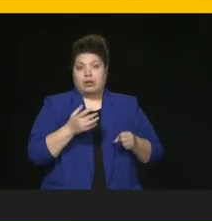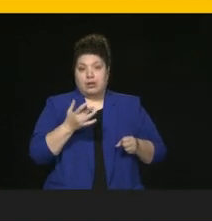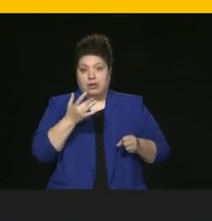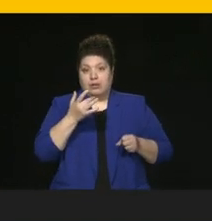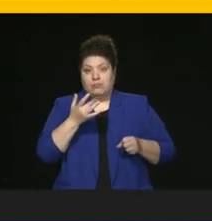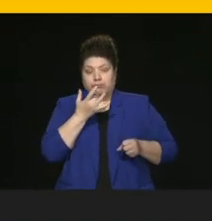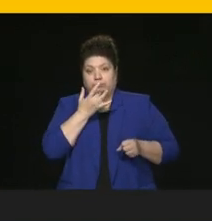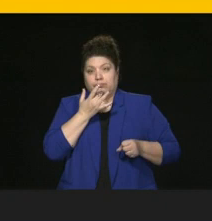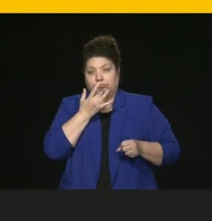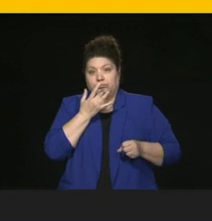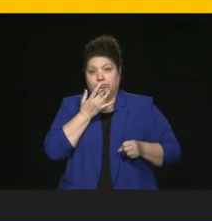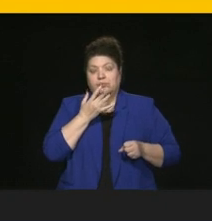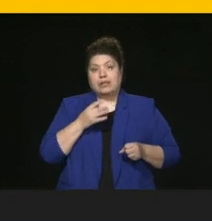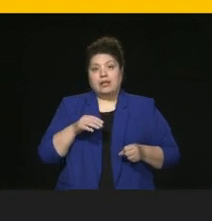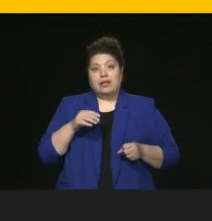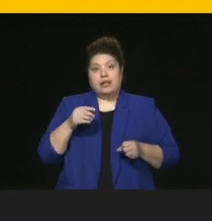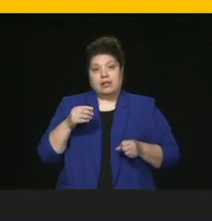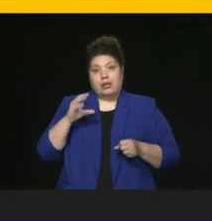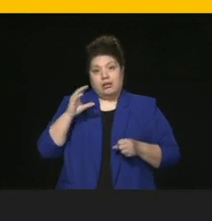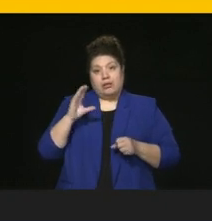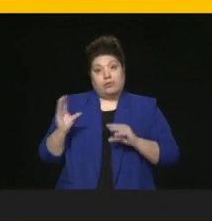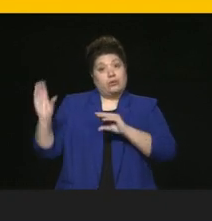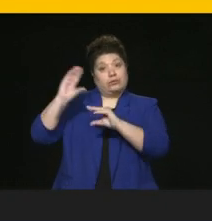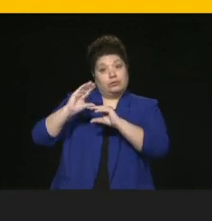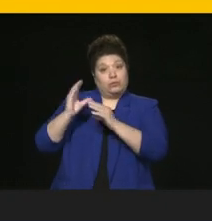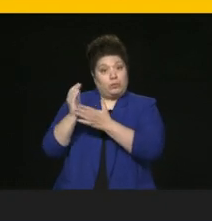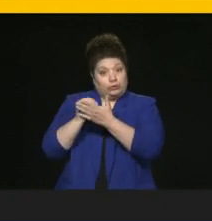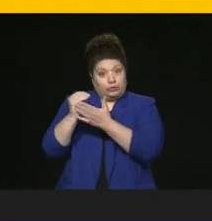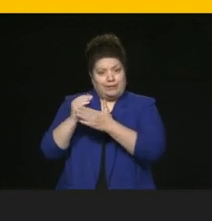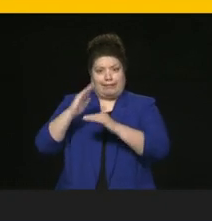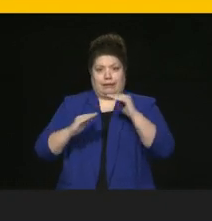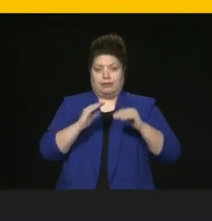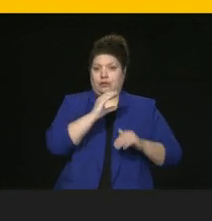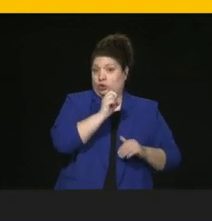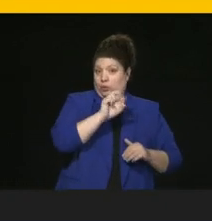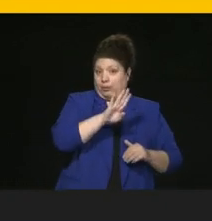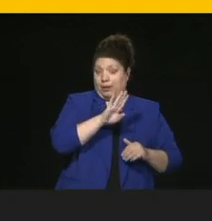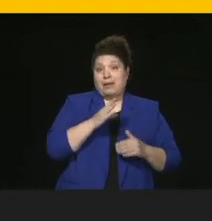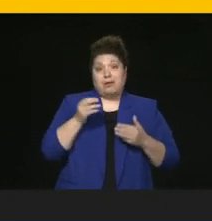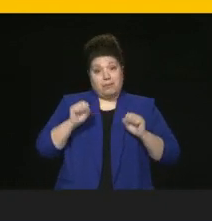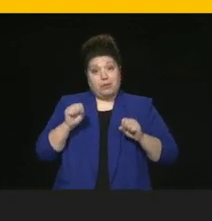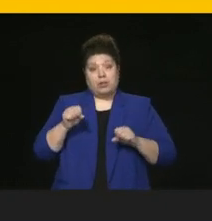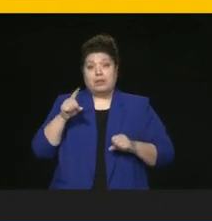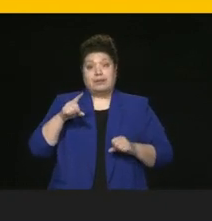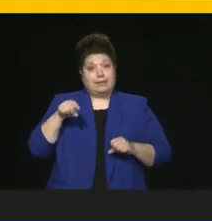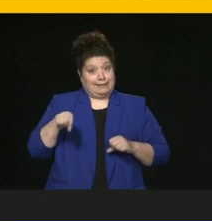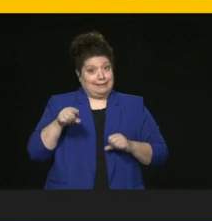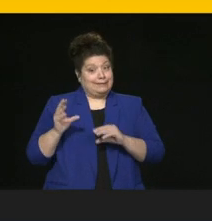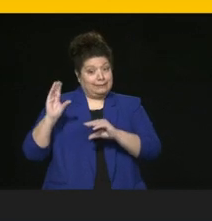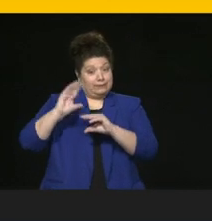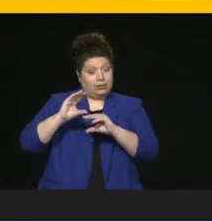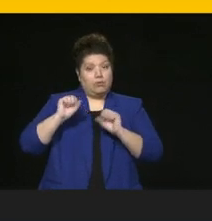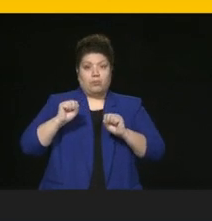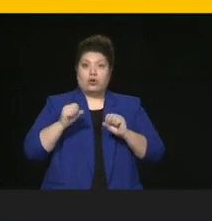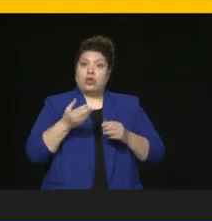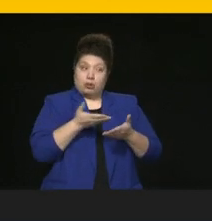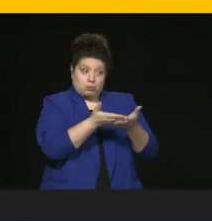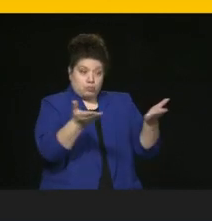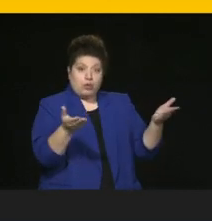THE CERB TO THE WAGE SUBSIDY. SO RIGHT NOW WE'RE ESTIMATING WHILE THE STANDARD ELIGIBILITY CRITERIA WILL INDEED ALLOW MORE